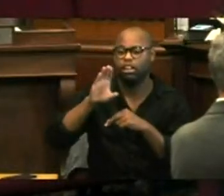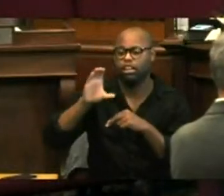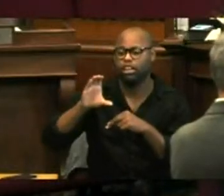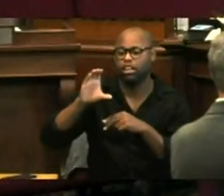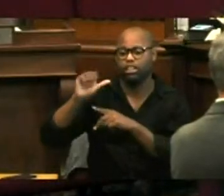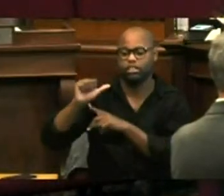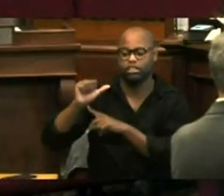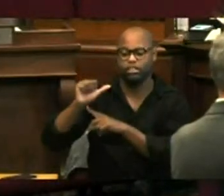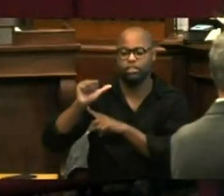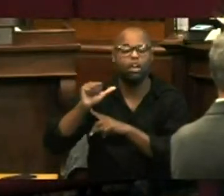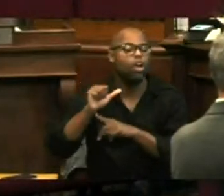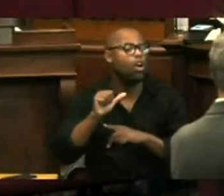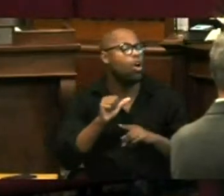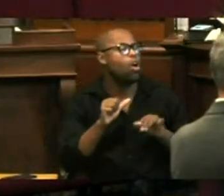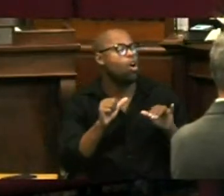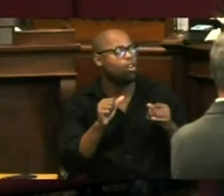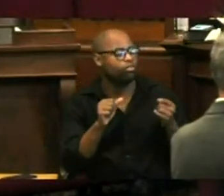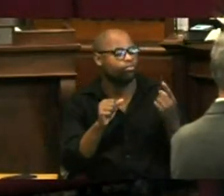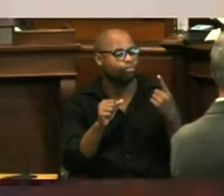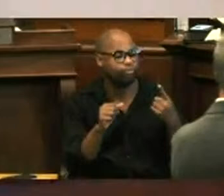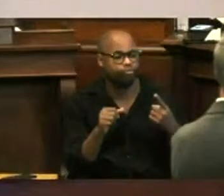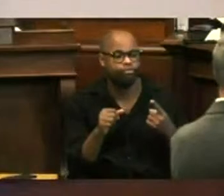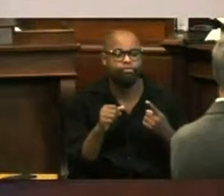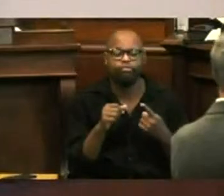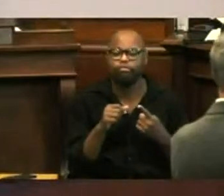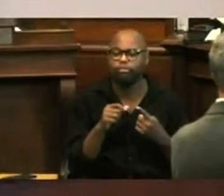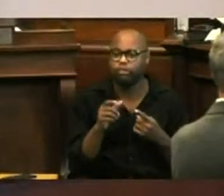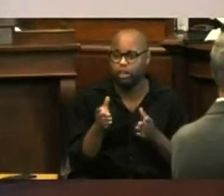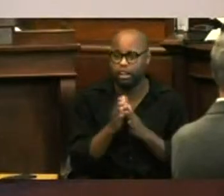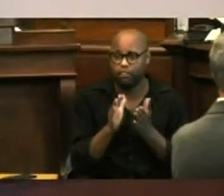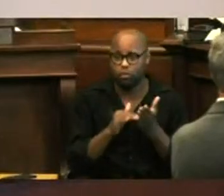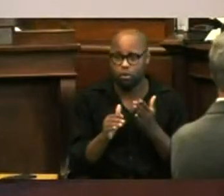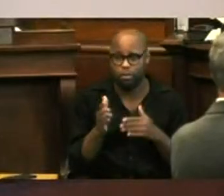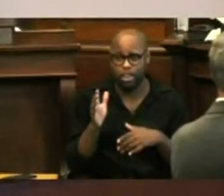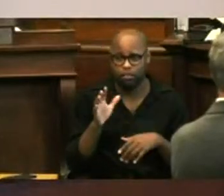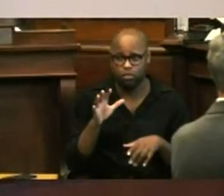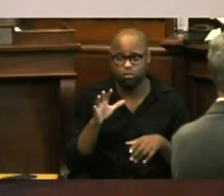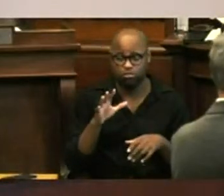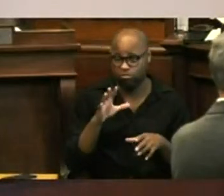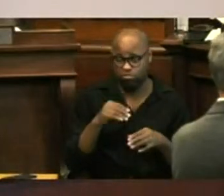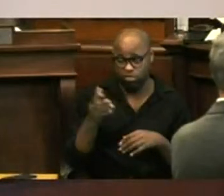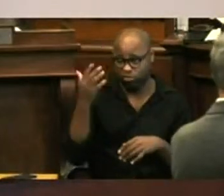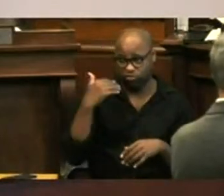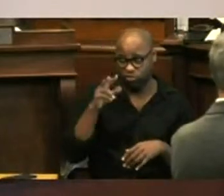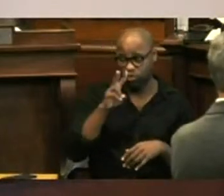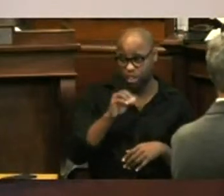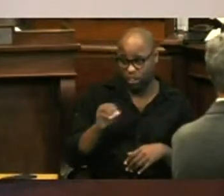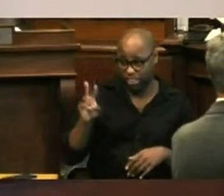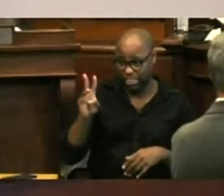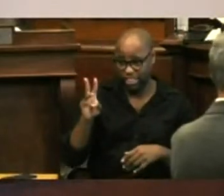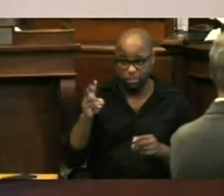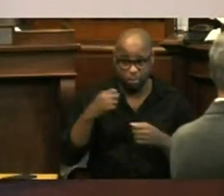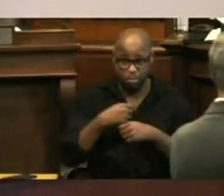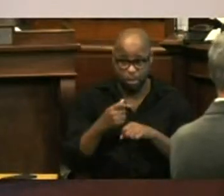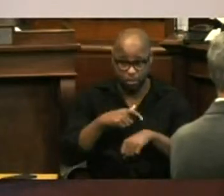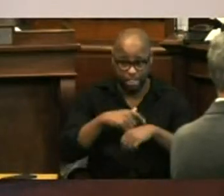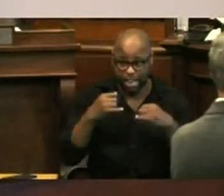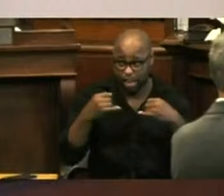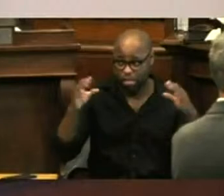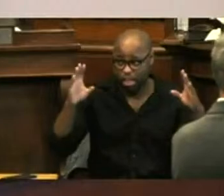negotiated that timeline as part of the bilateral compliance agreement. Got it. So we didn't